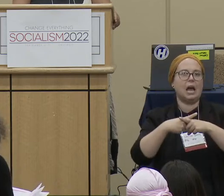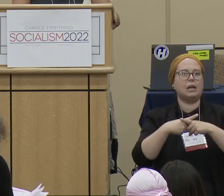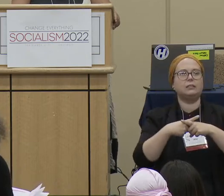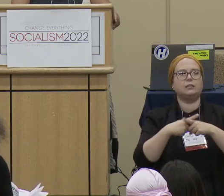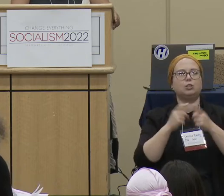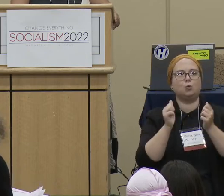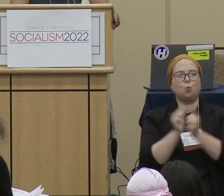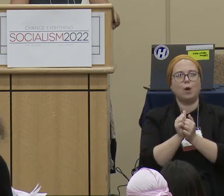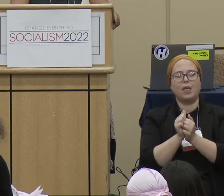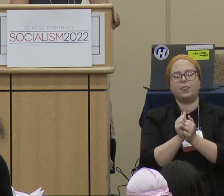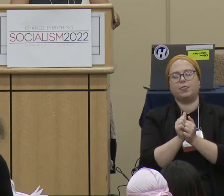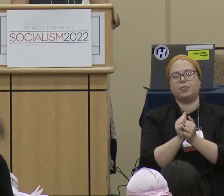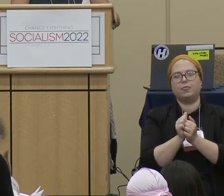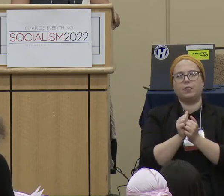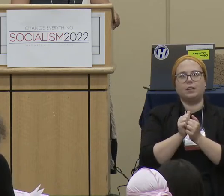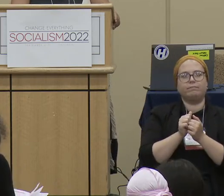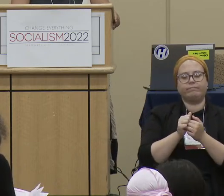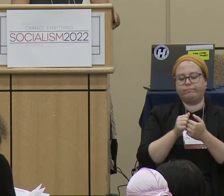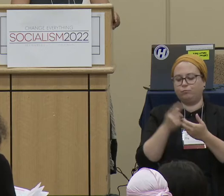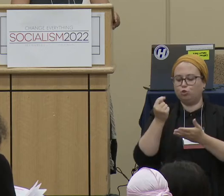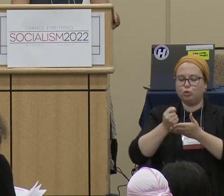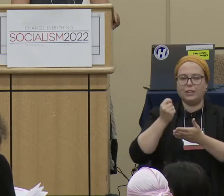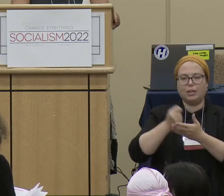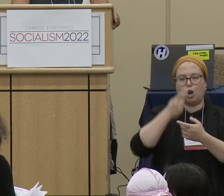Black liberation intersects with healing and treating our